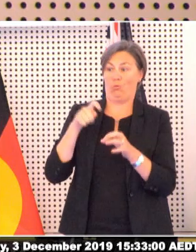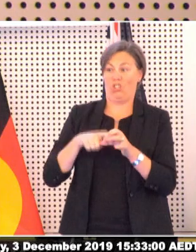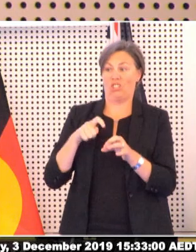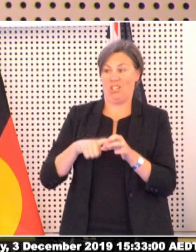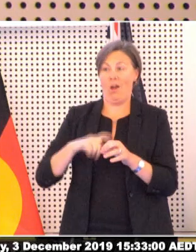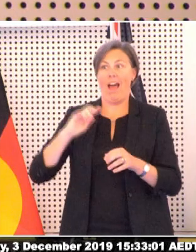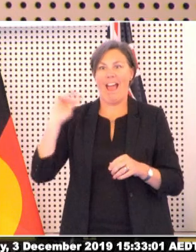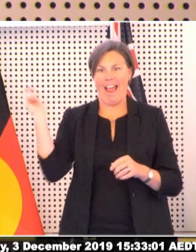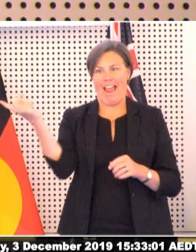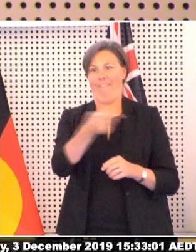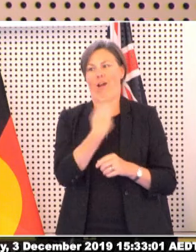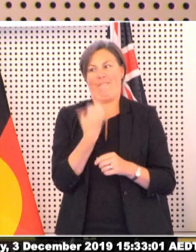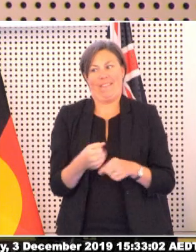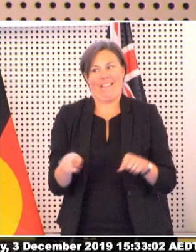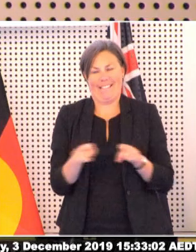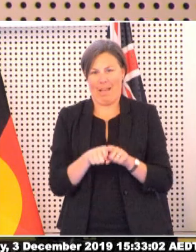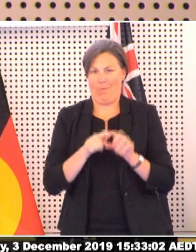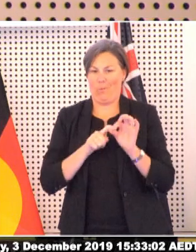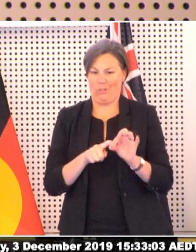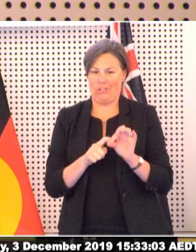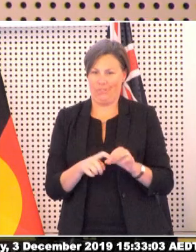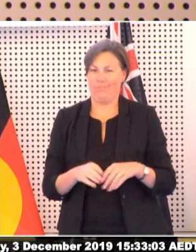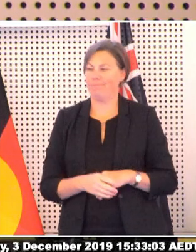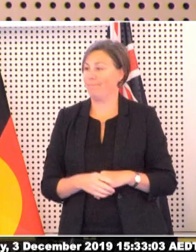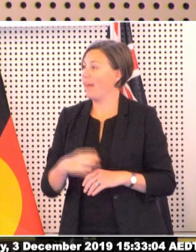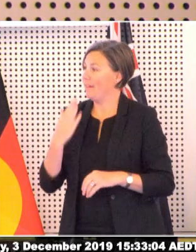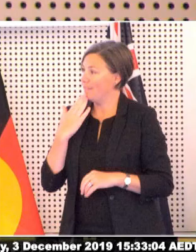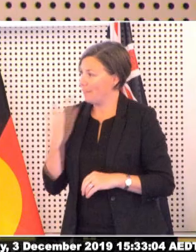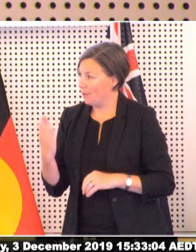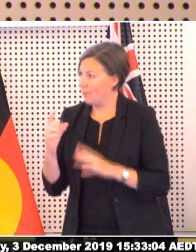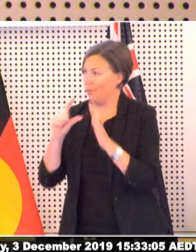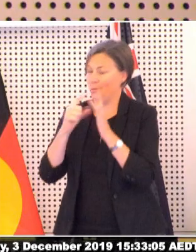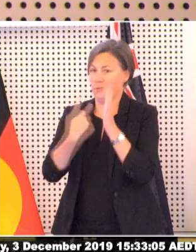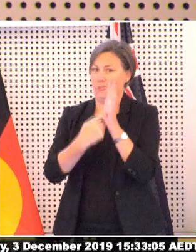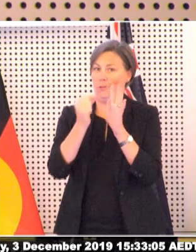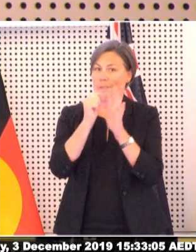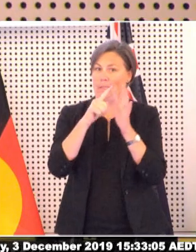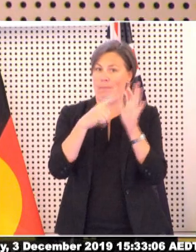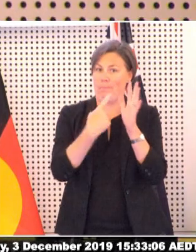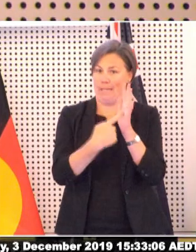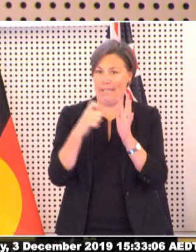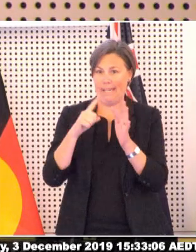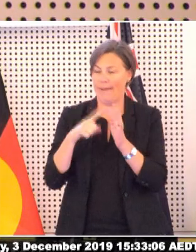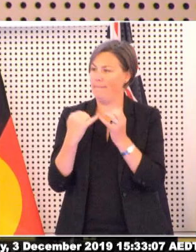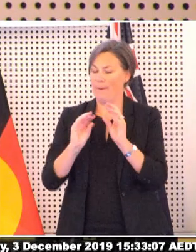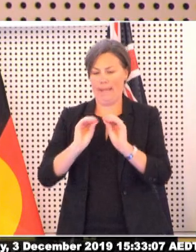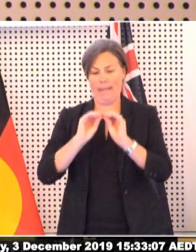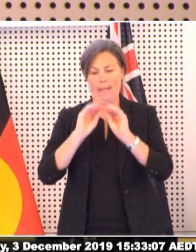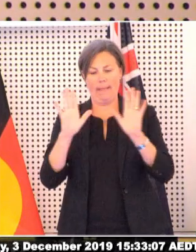Yes, thank you, Dr Pearce, for your 40 evidence. Thank you. And for the clear way in which you have put it forward. Thank you very much.